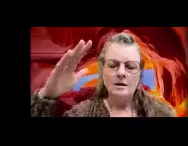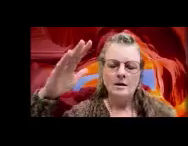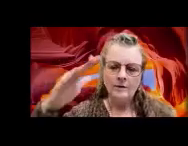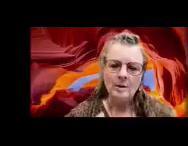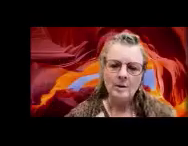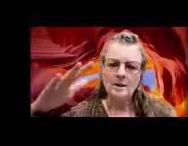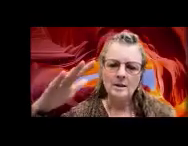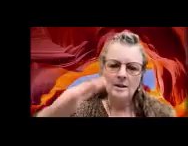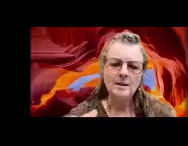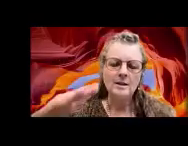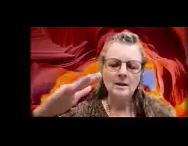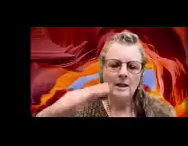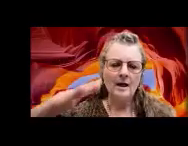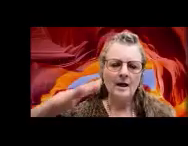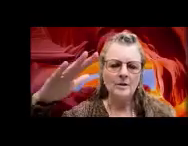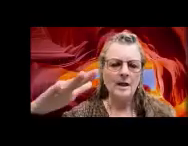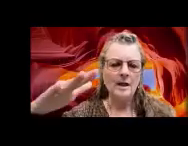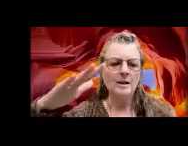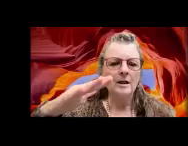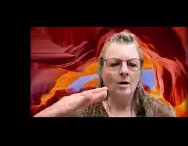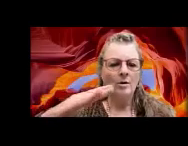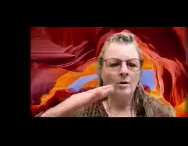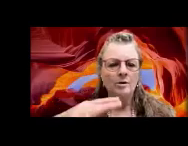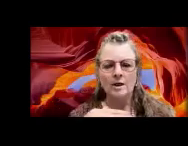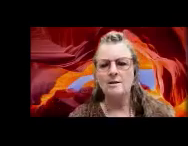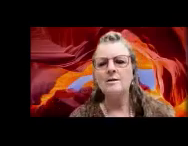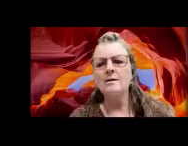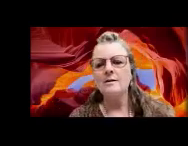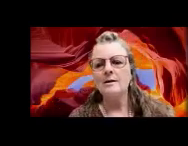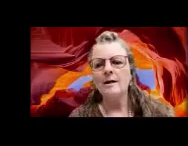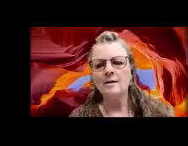females consistently have slightly lower traits, and so